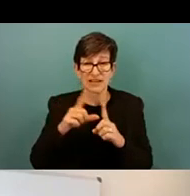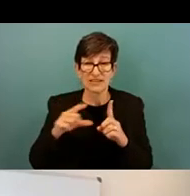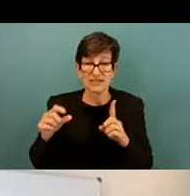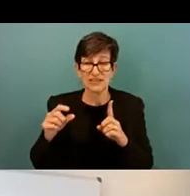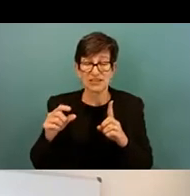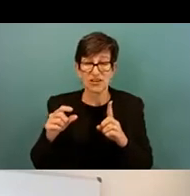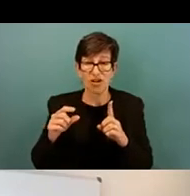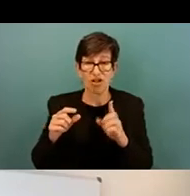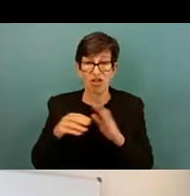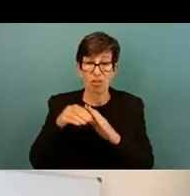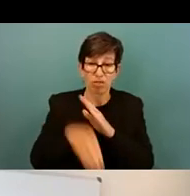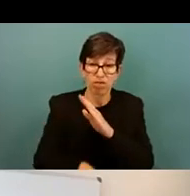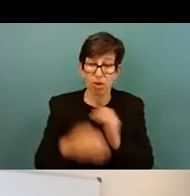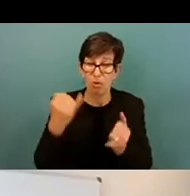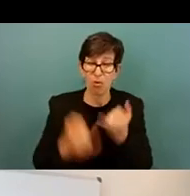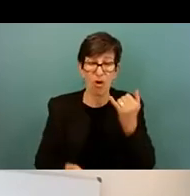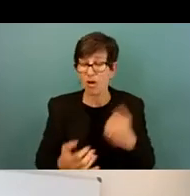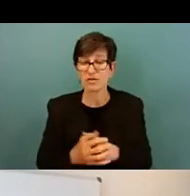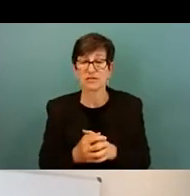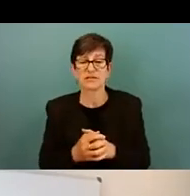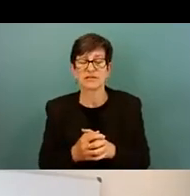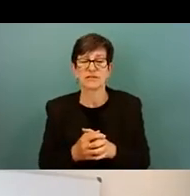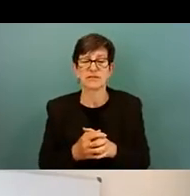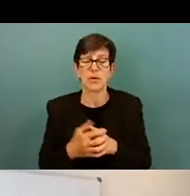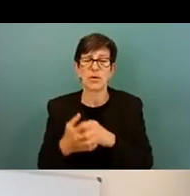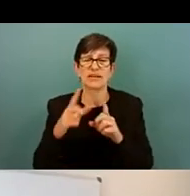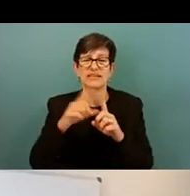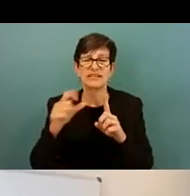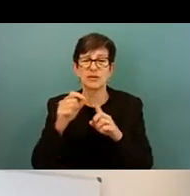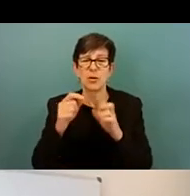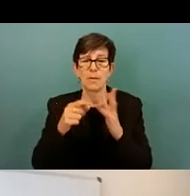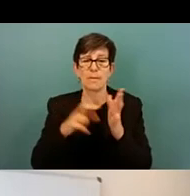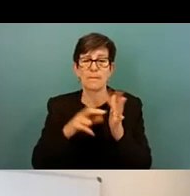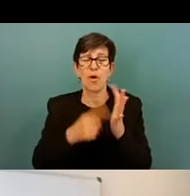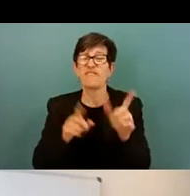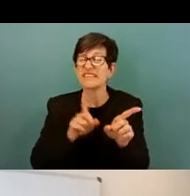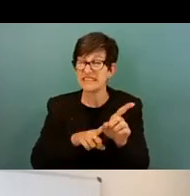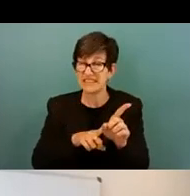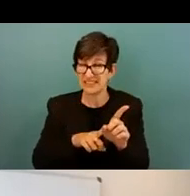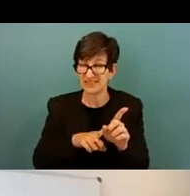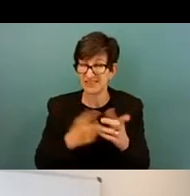Thanks, Jules. And I can see that question was put up by Jo Keviner. Hi, Jo. And I